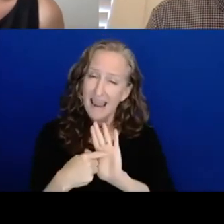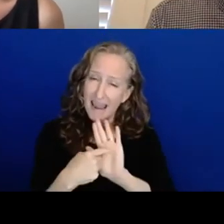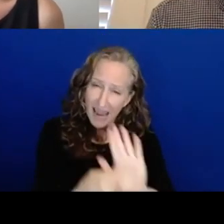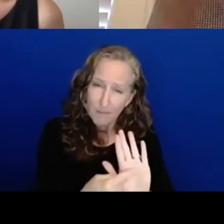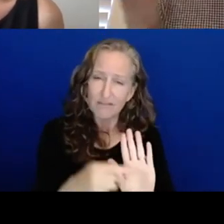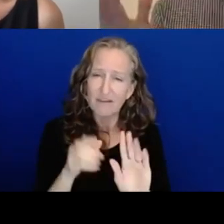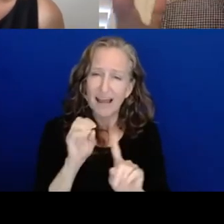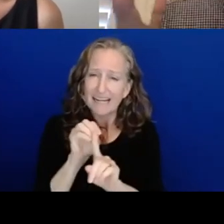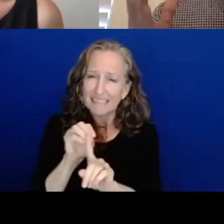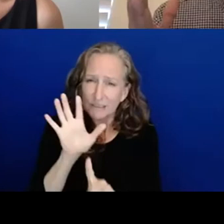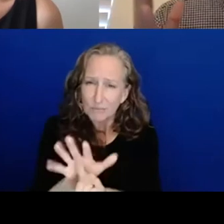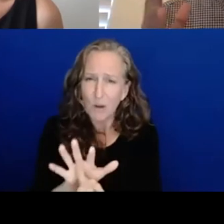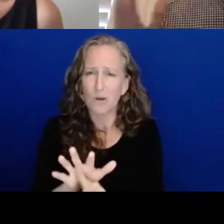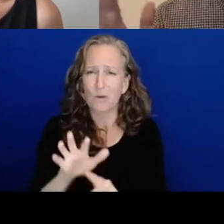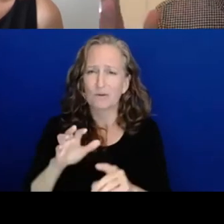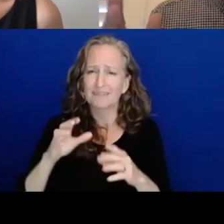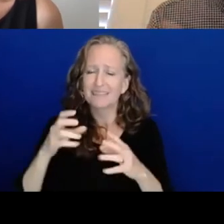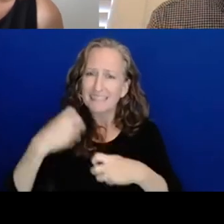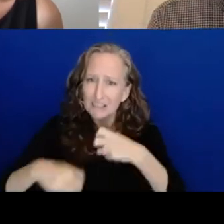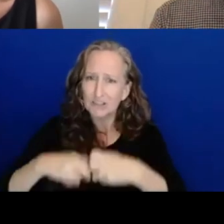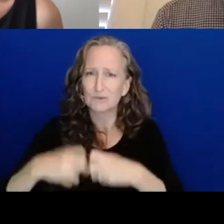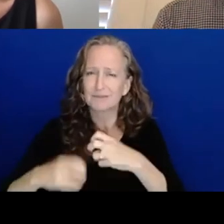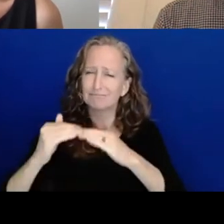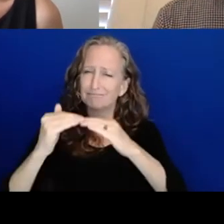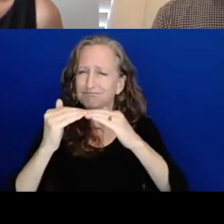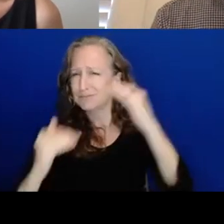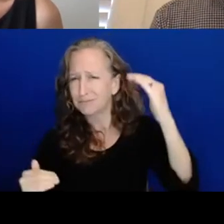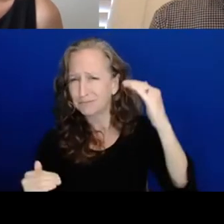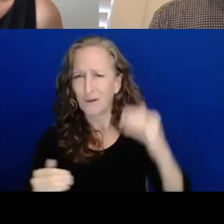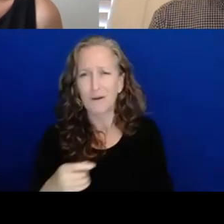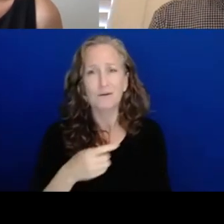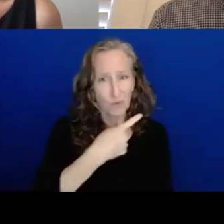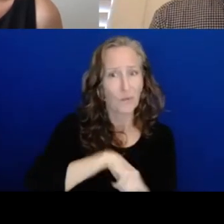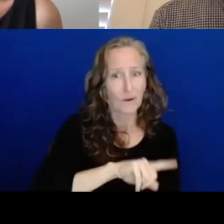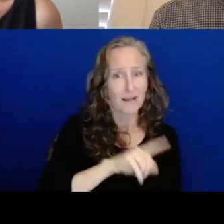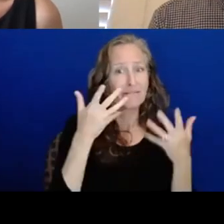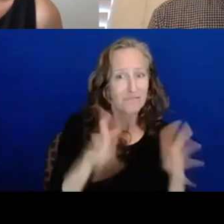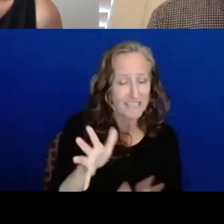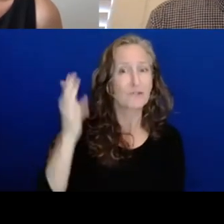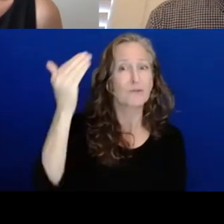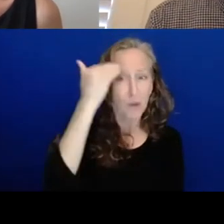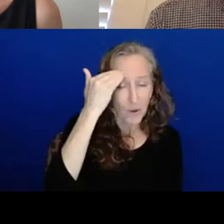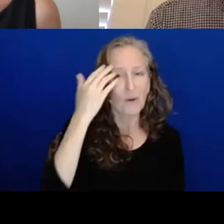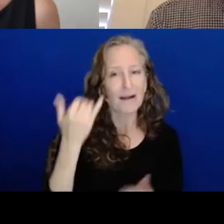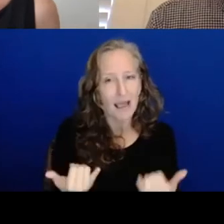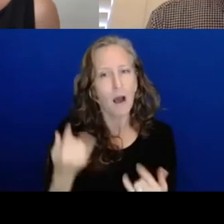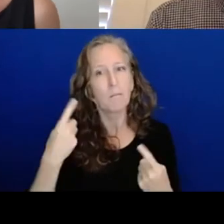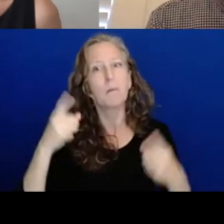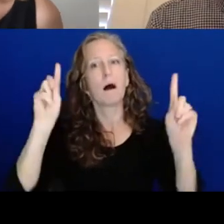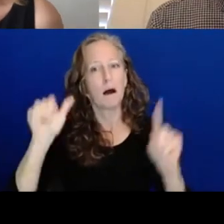less have known about for I don't think how long. And to the point that Dr. Jordan made,